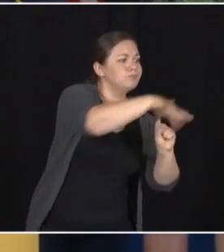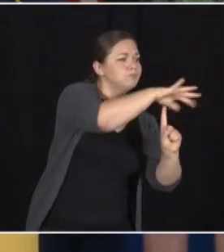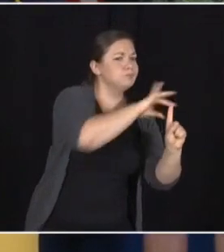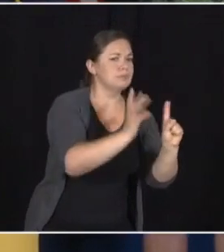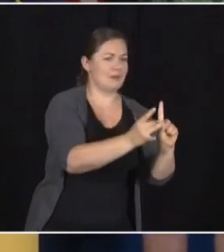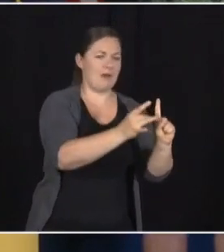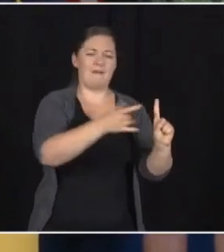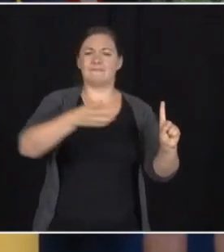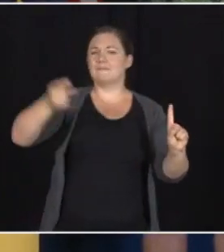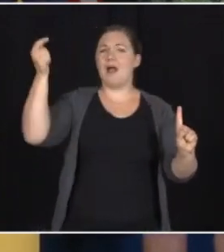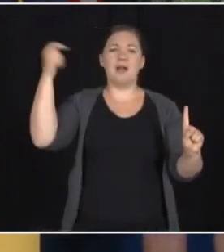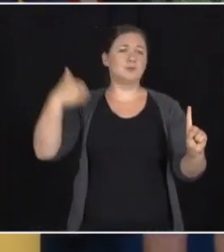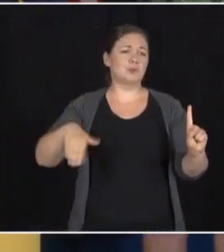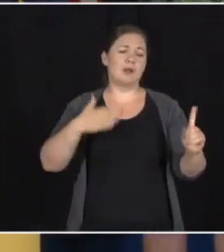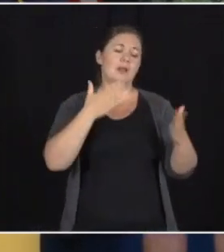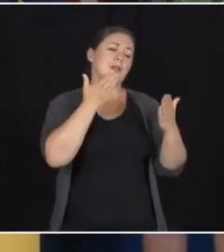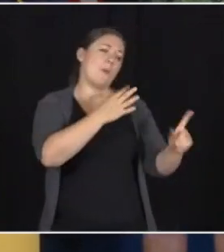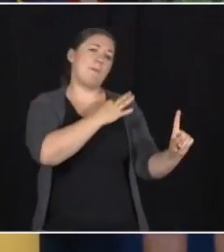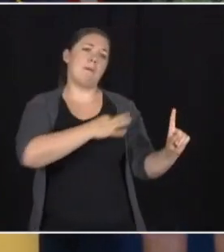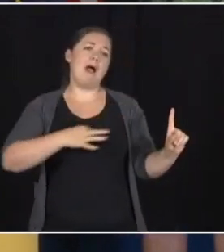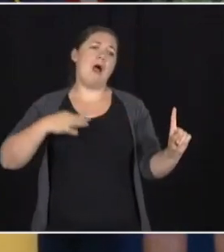great people of